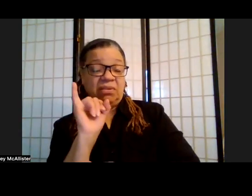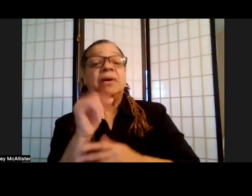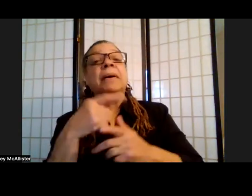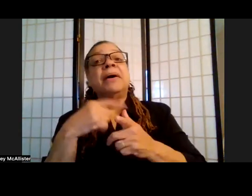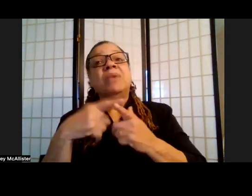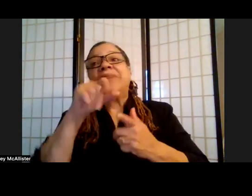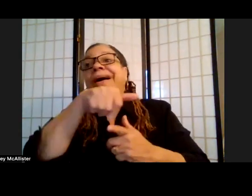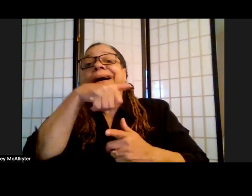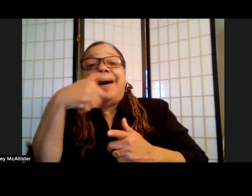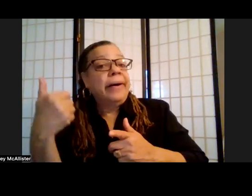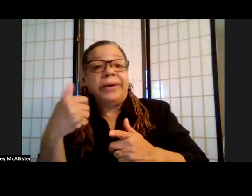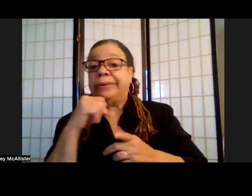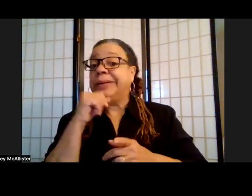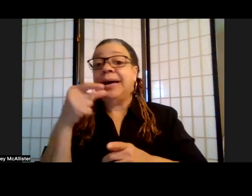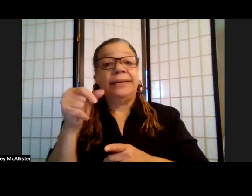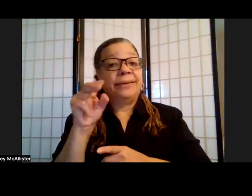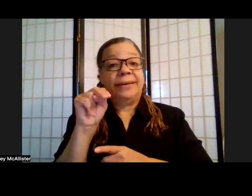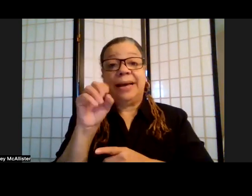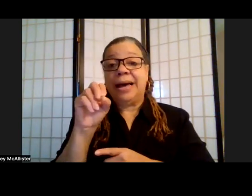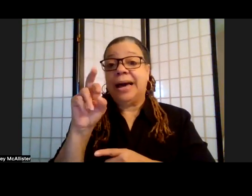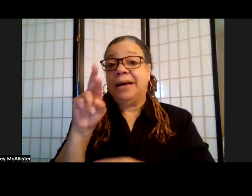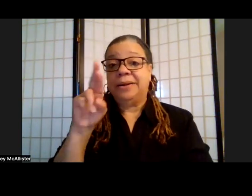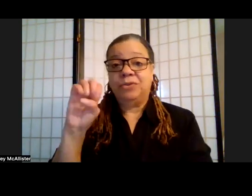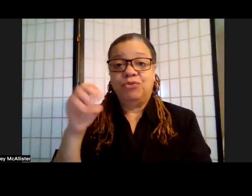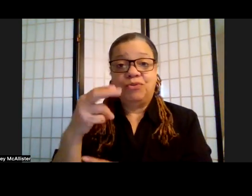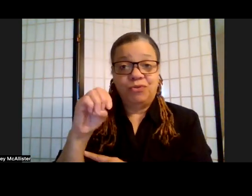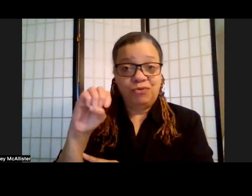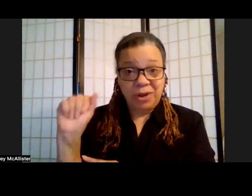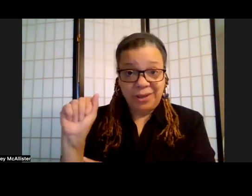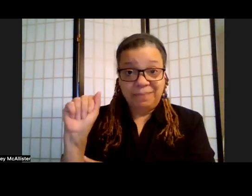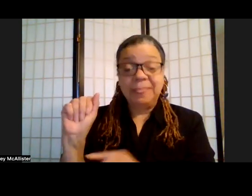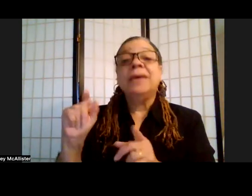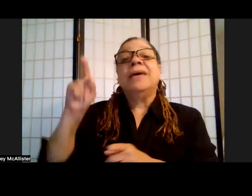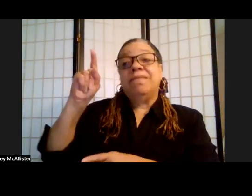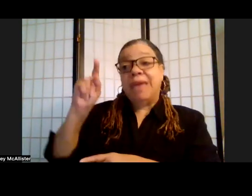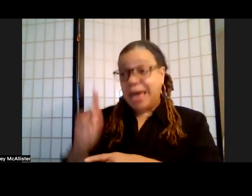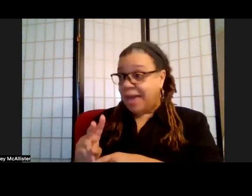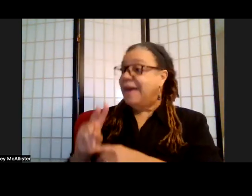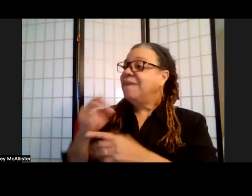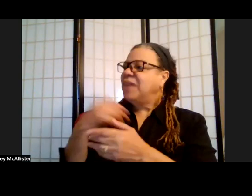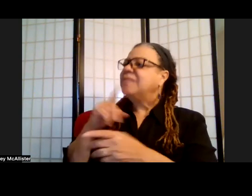other than Gonorrhea. The half that *was* Gonorrhea, however exhibited signs of a serious drug resistance.